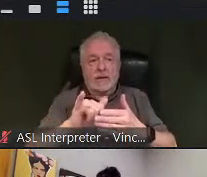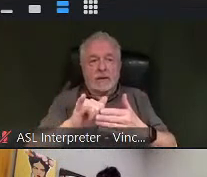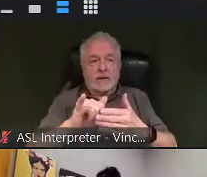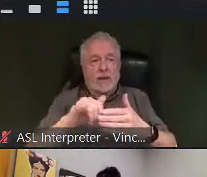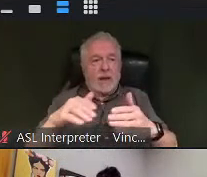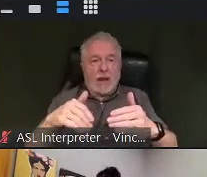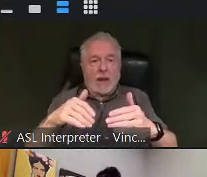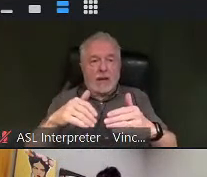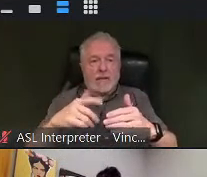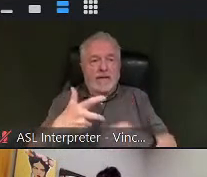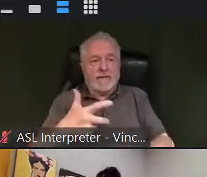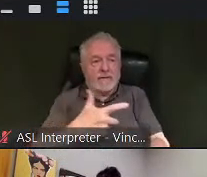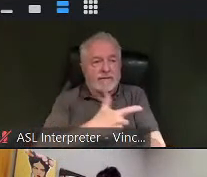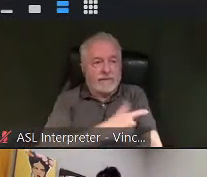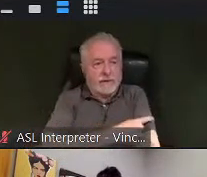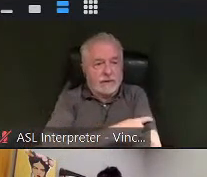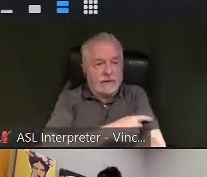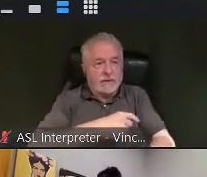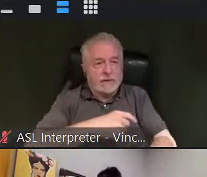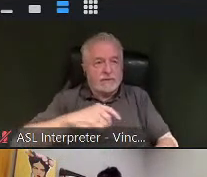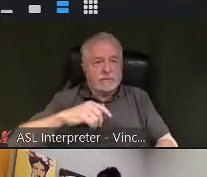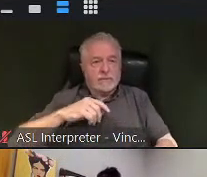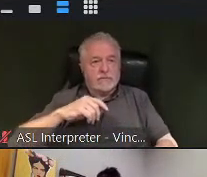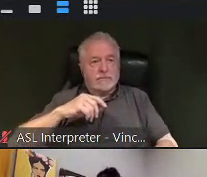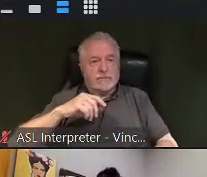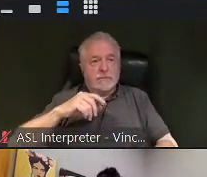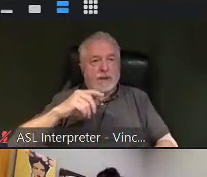not been vaccinated and are getting infected.